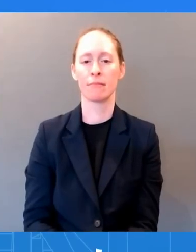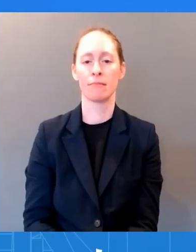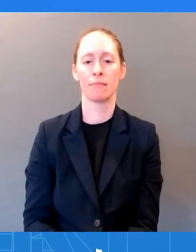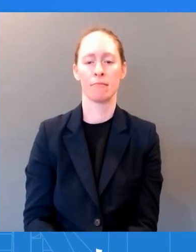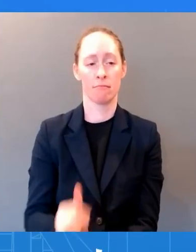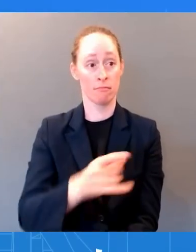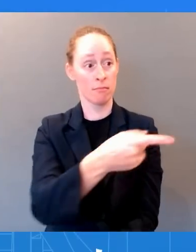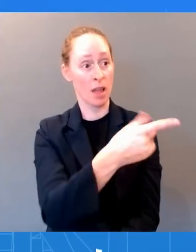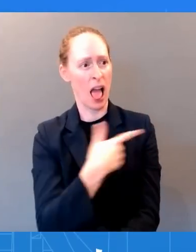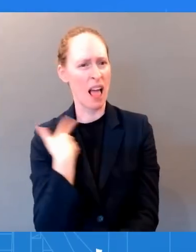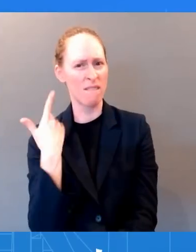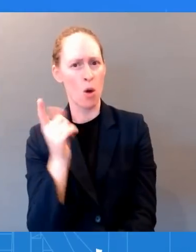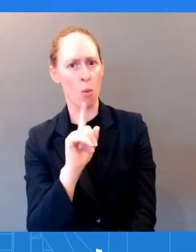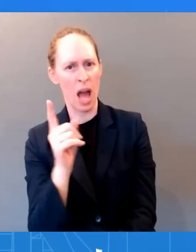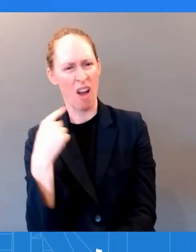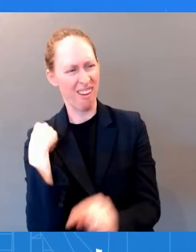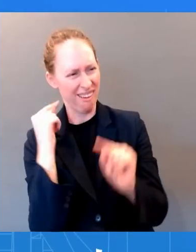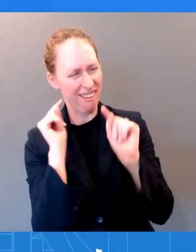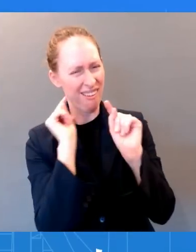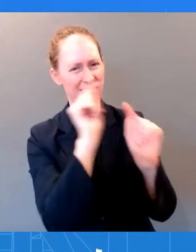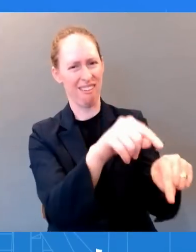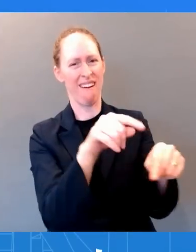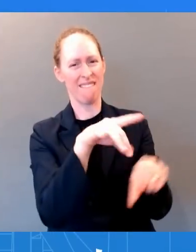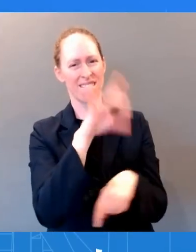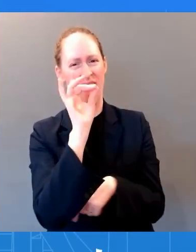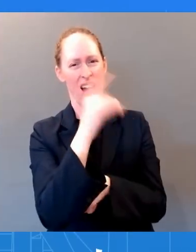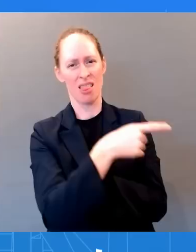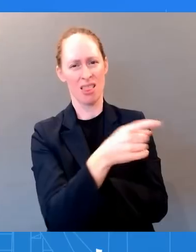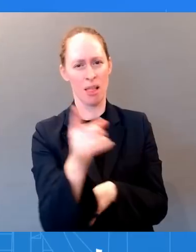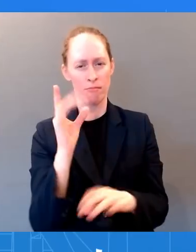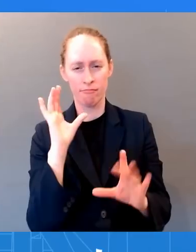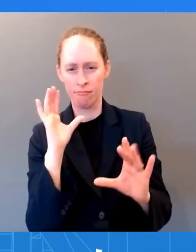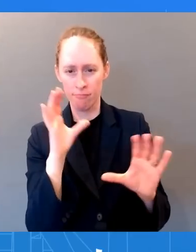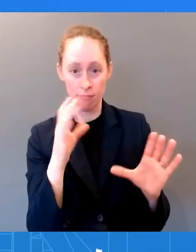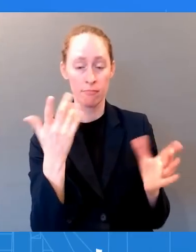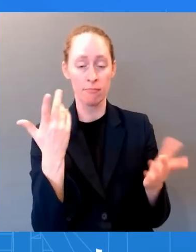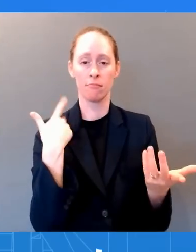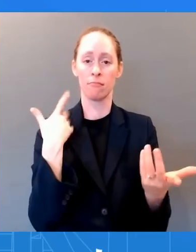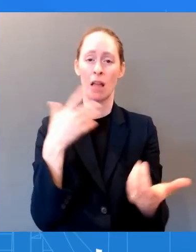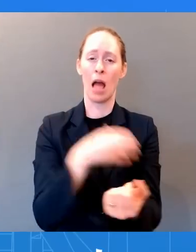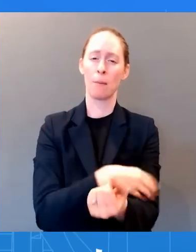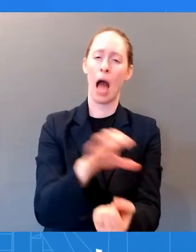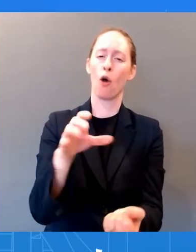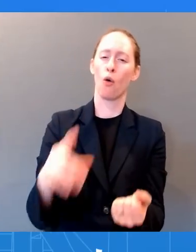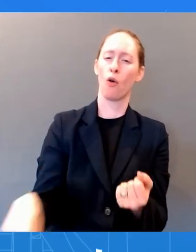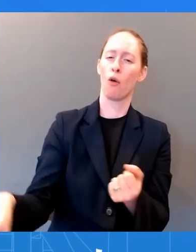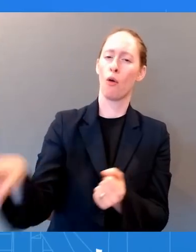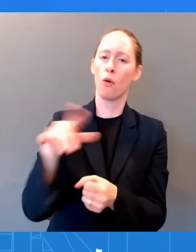and empowering trusted local messegers [sic] messengers with messaging they need to engage with their communities